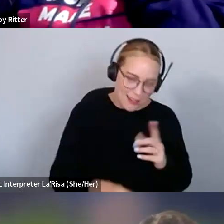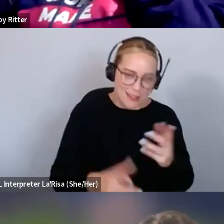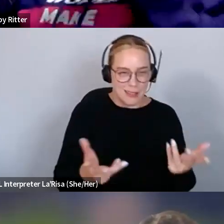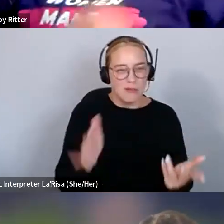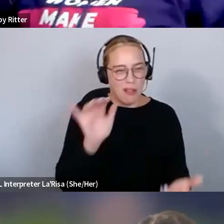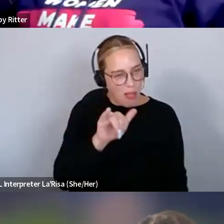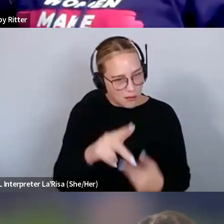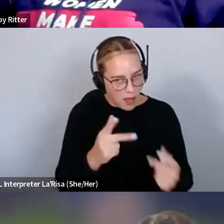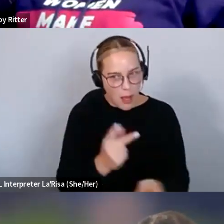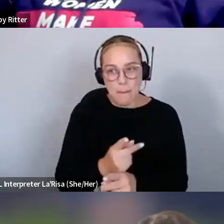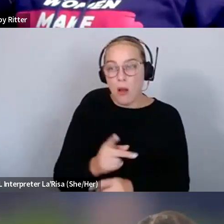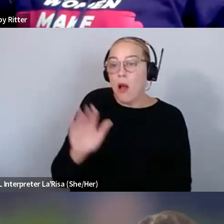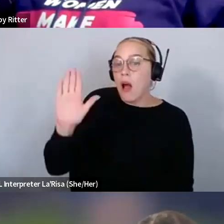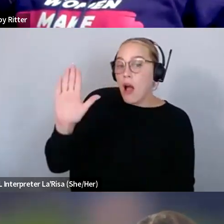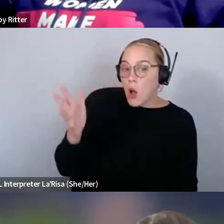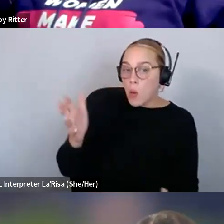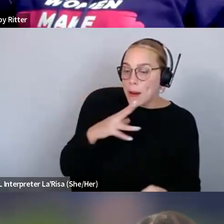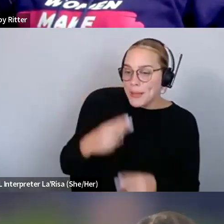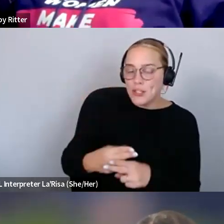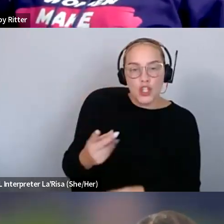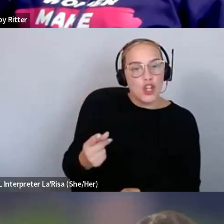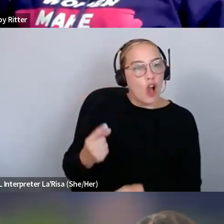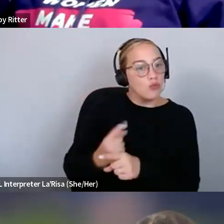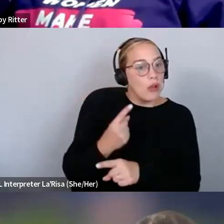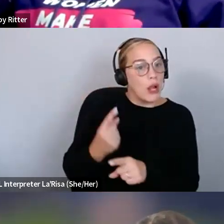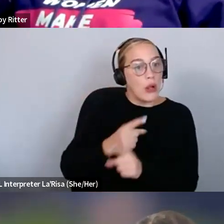because of my mom can't go in with me, neither can your dog.